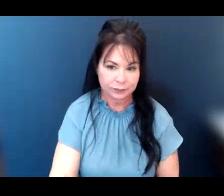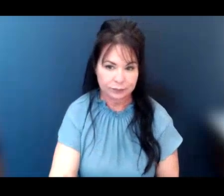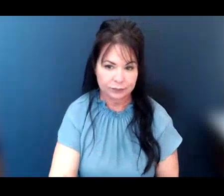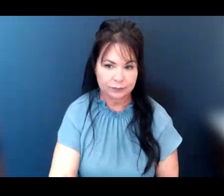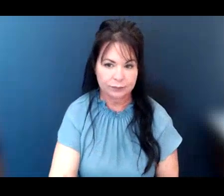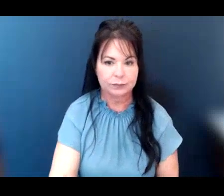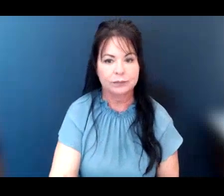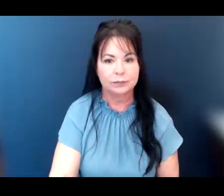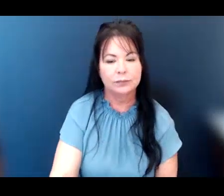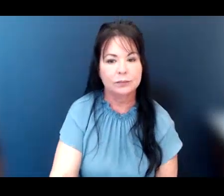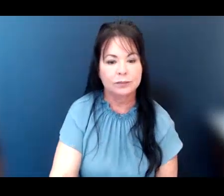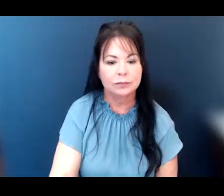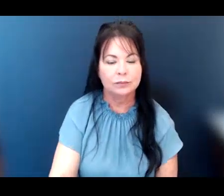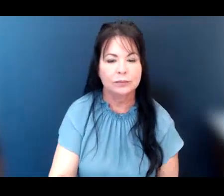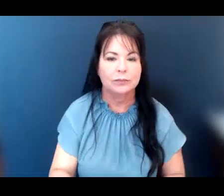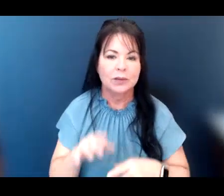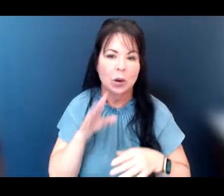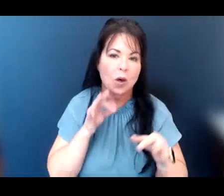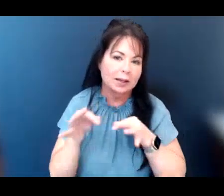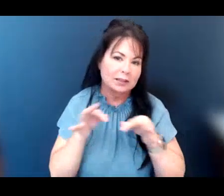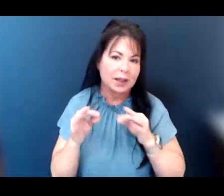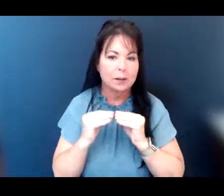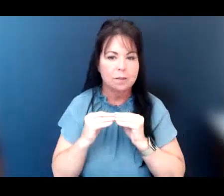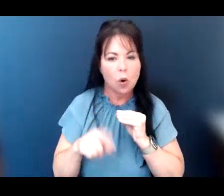that explains a little bit more about the Virtual Insight Panel.